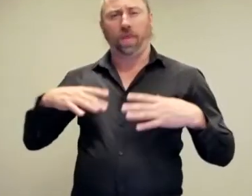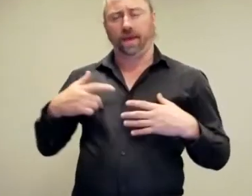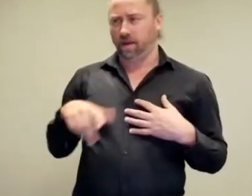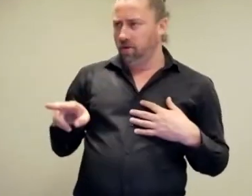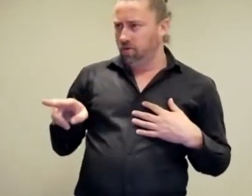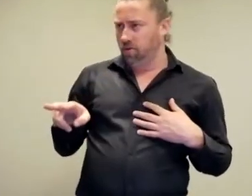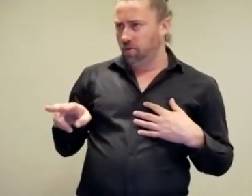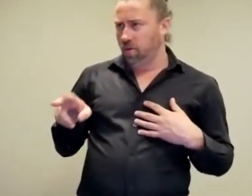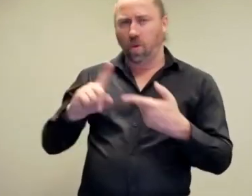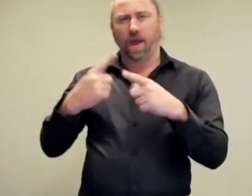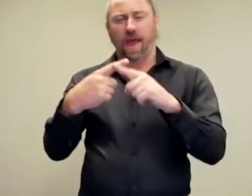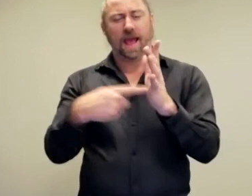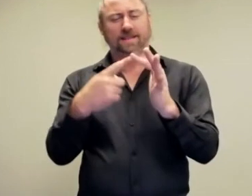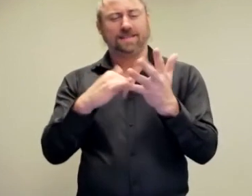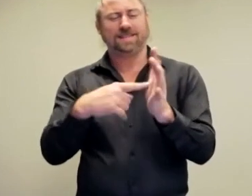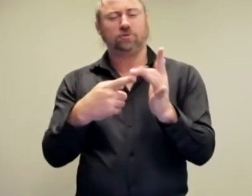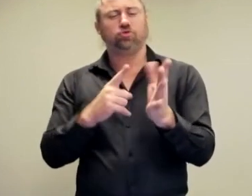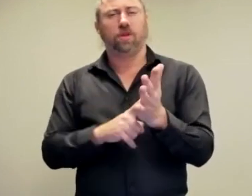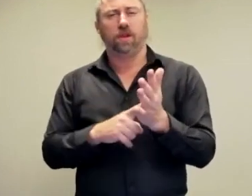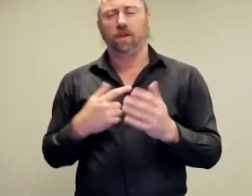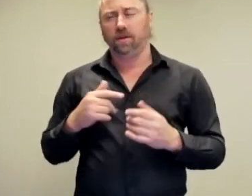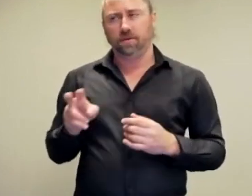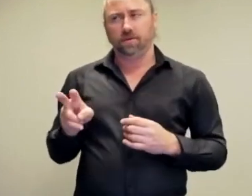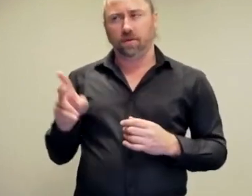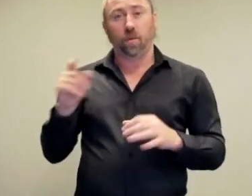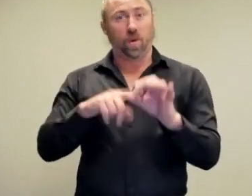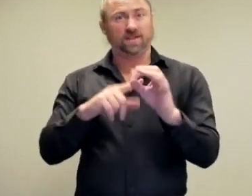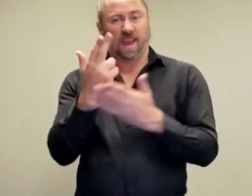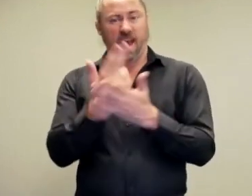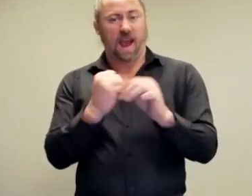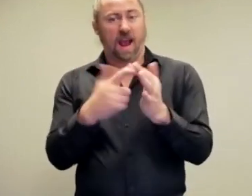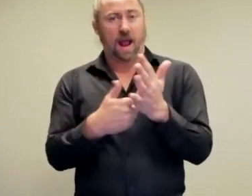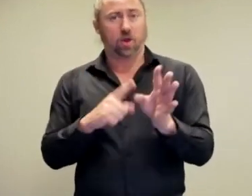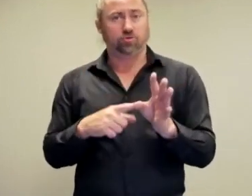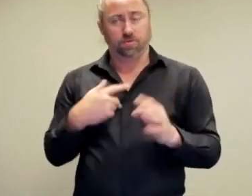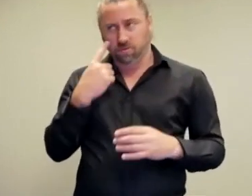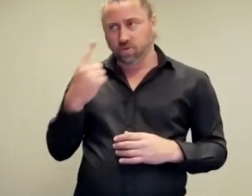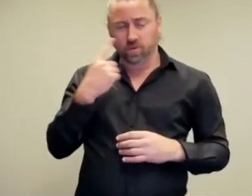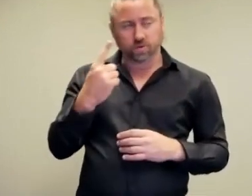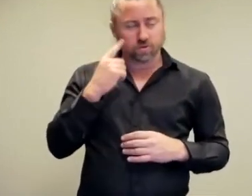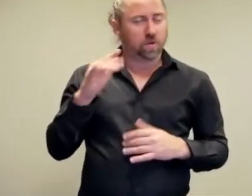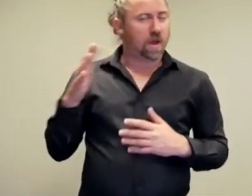in her home studio at Bennett Road, The Gap, where I grew up.